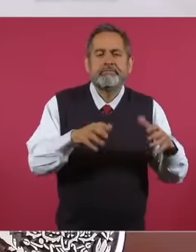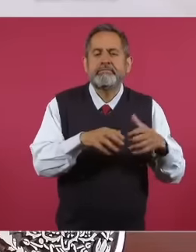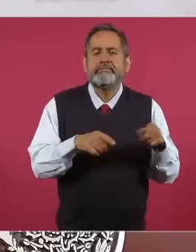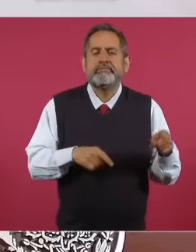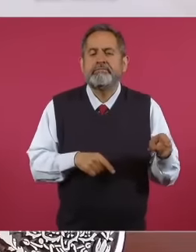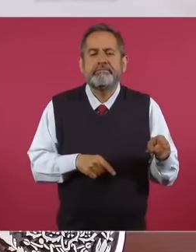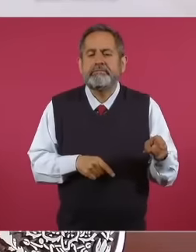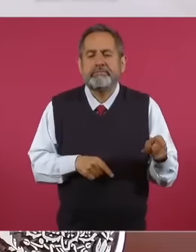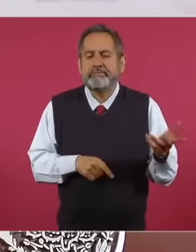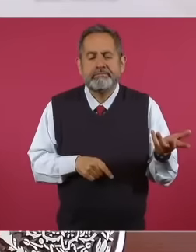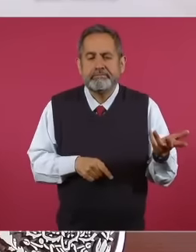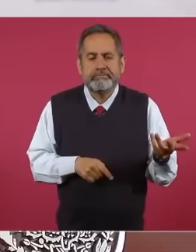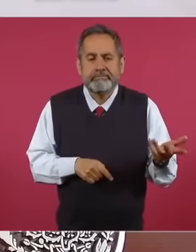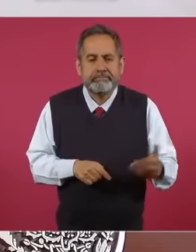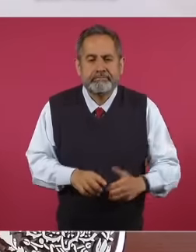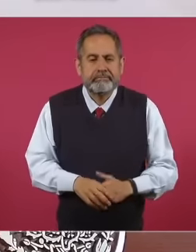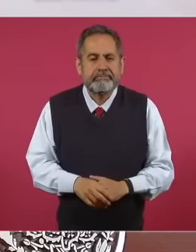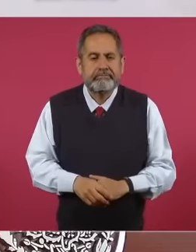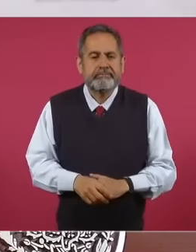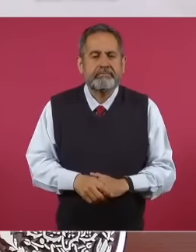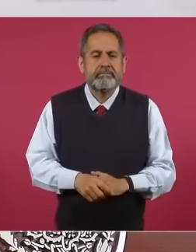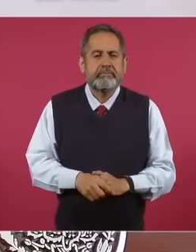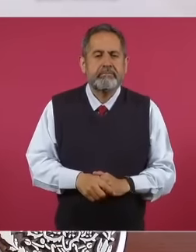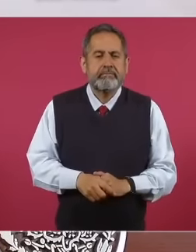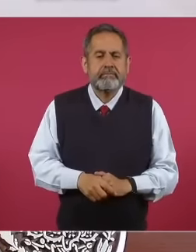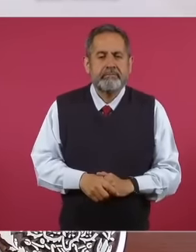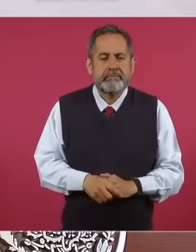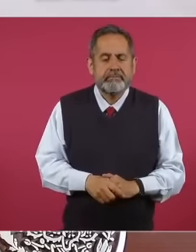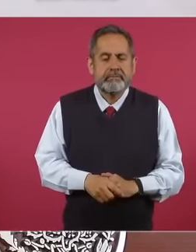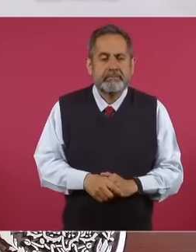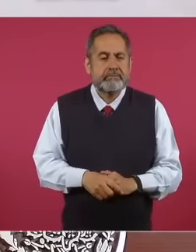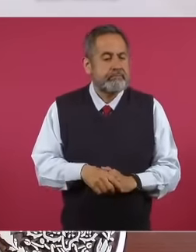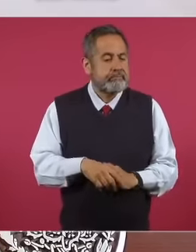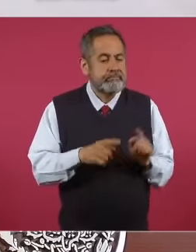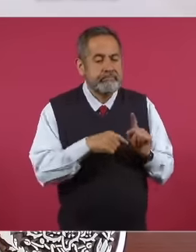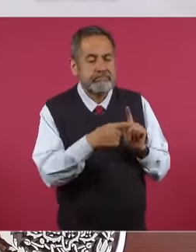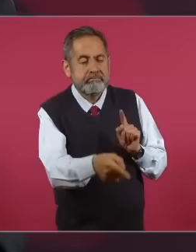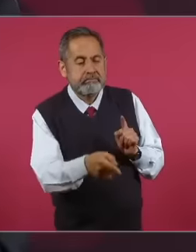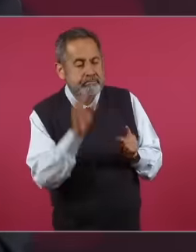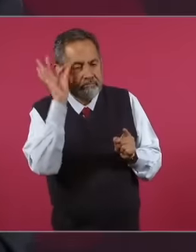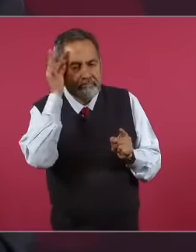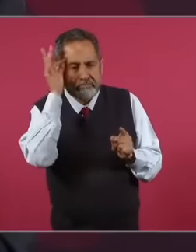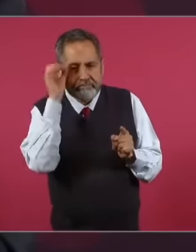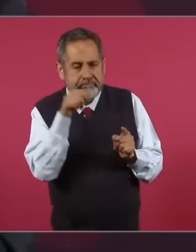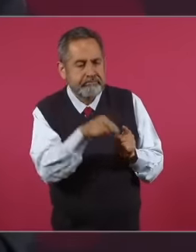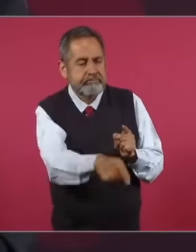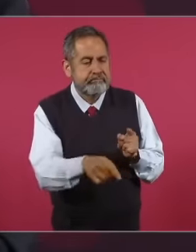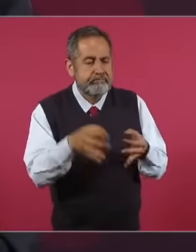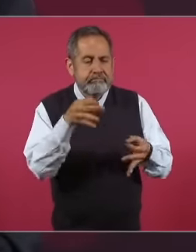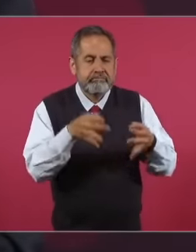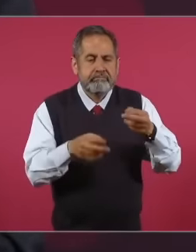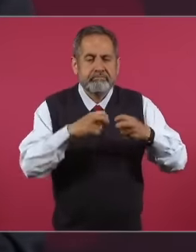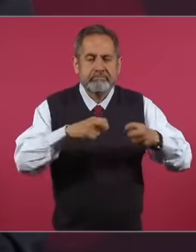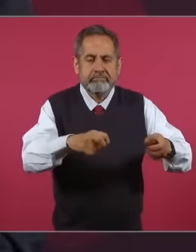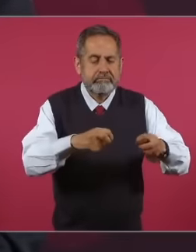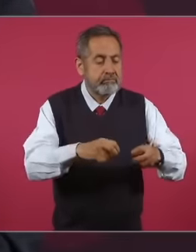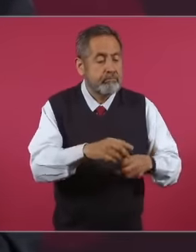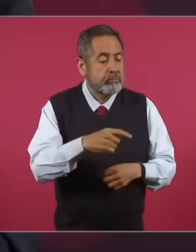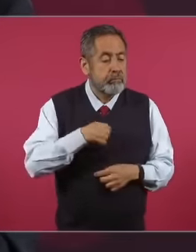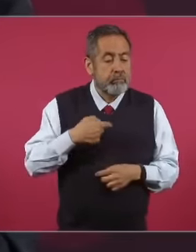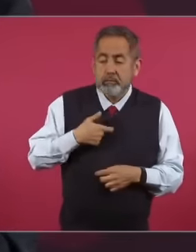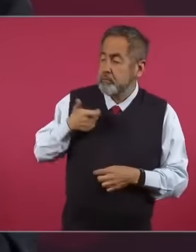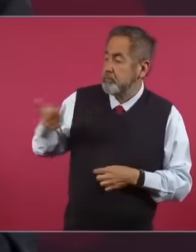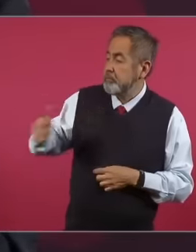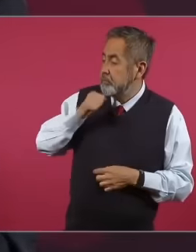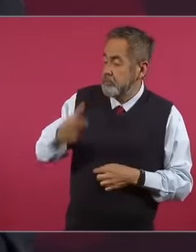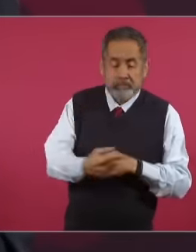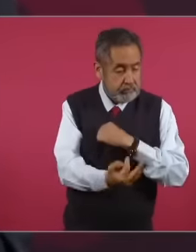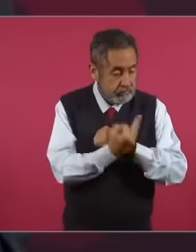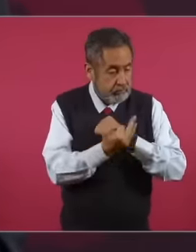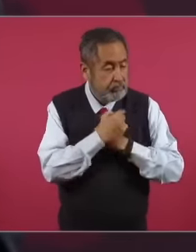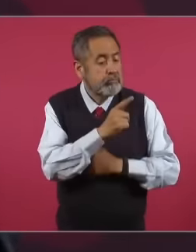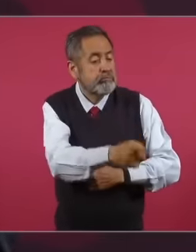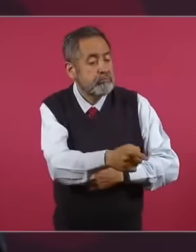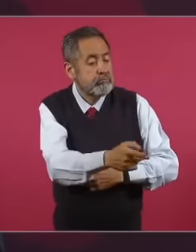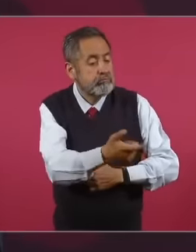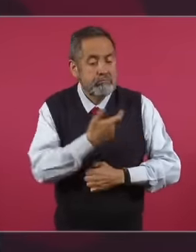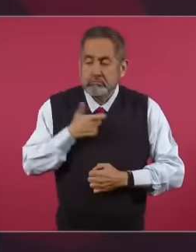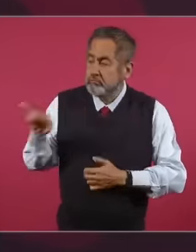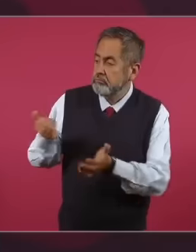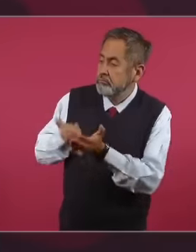so that they do not pay taxes so that they maintain their